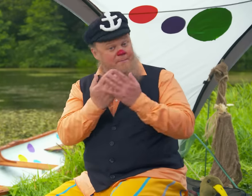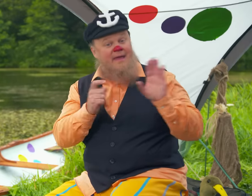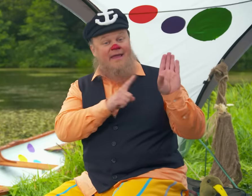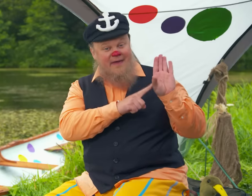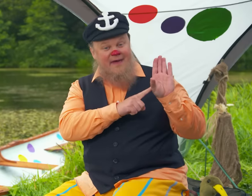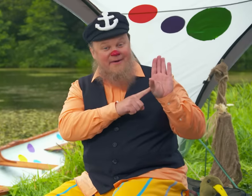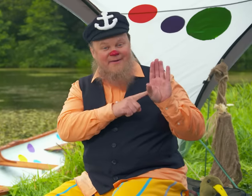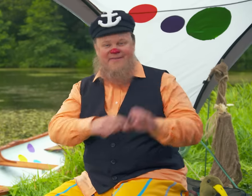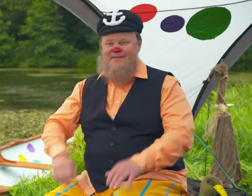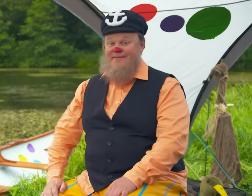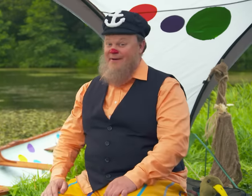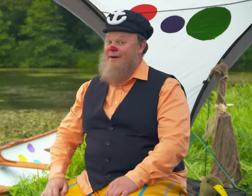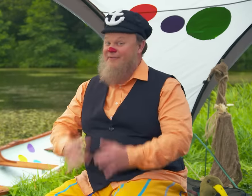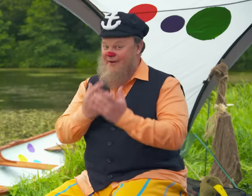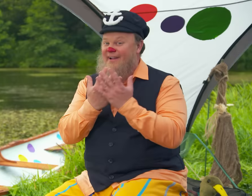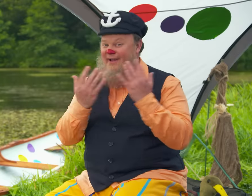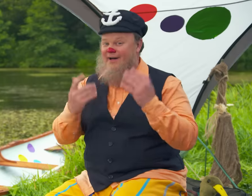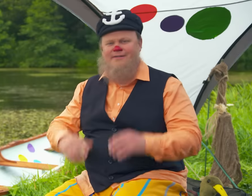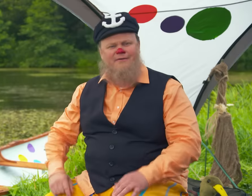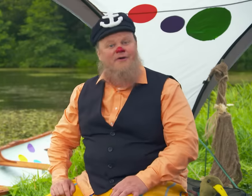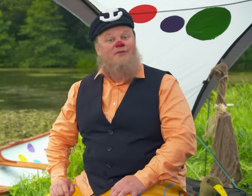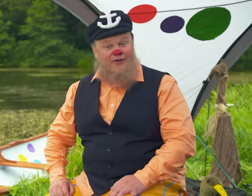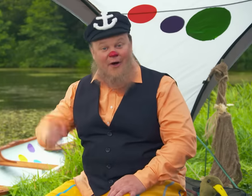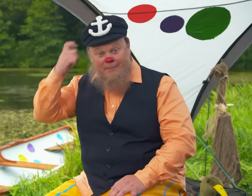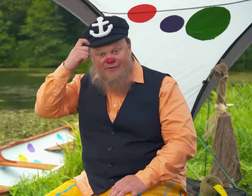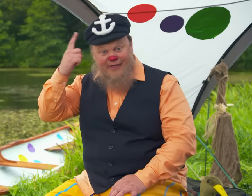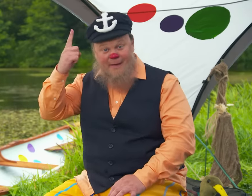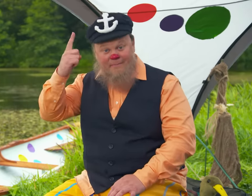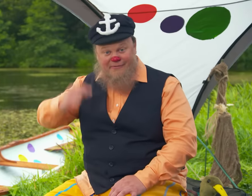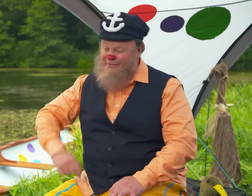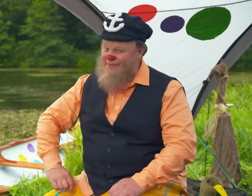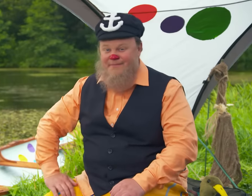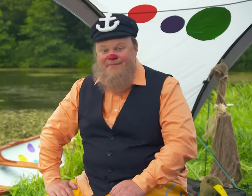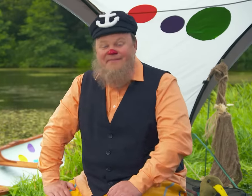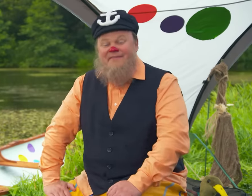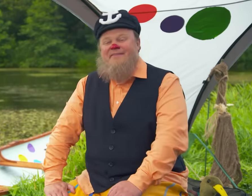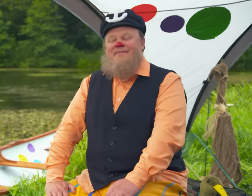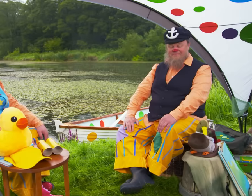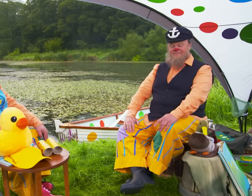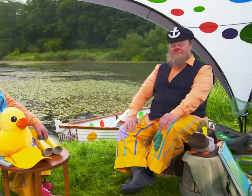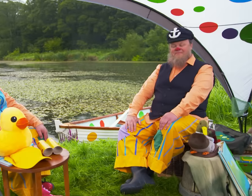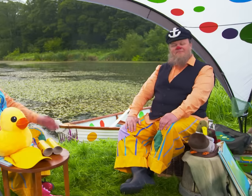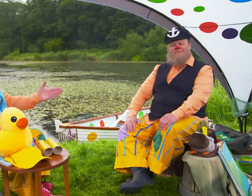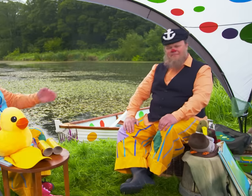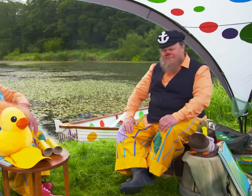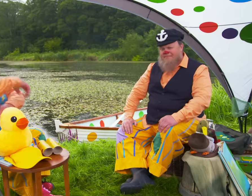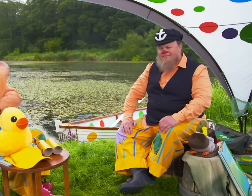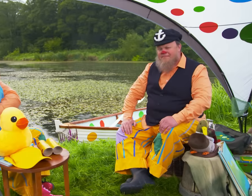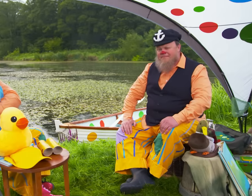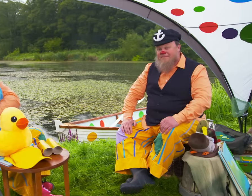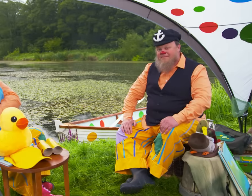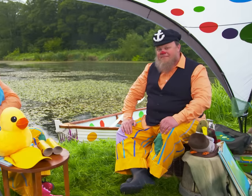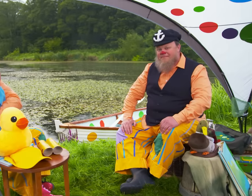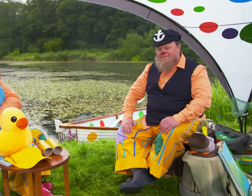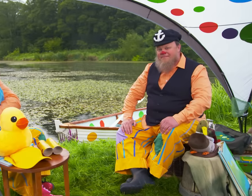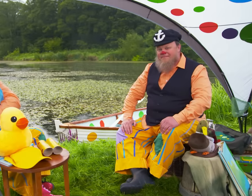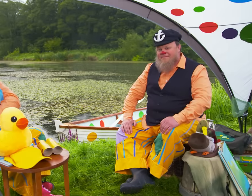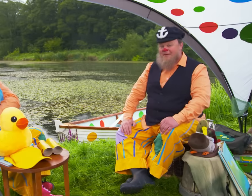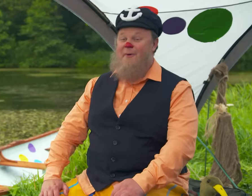many years i've got lots of top tips oh what's your first duck spotting tip fisherman tumble